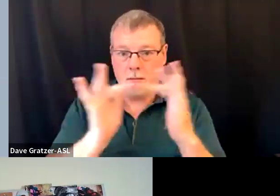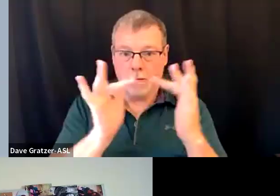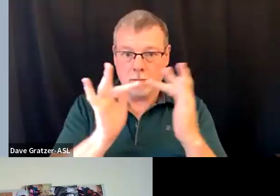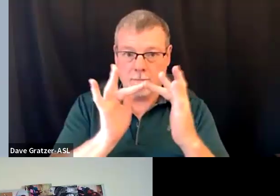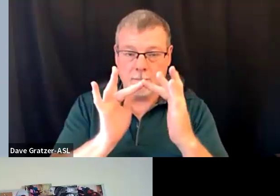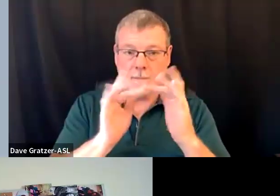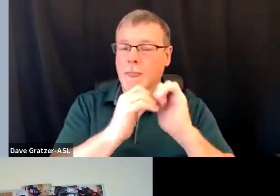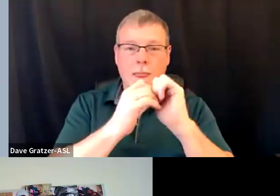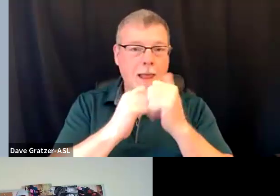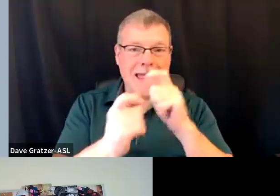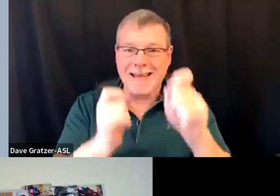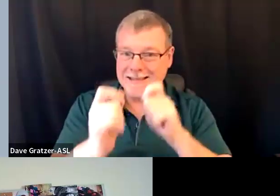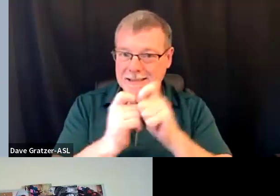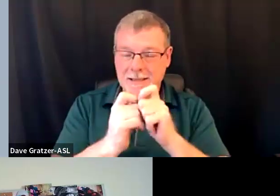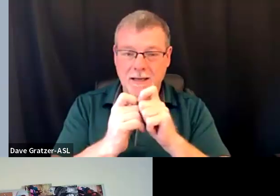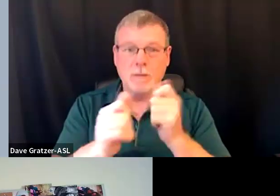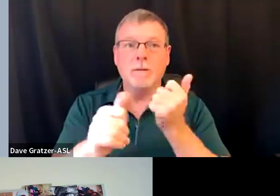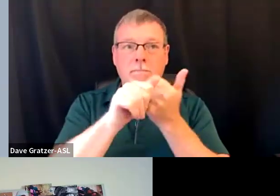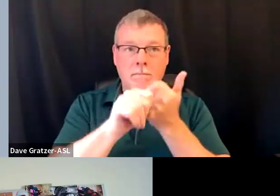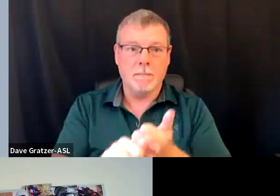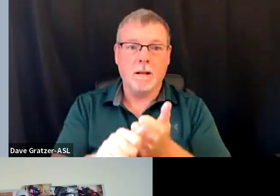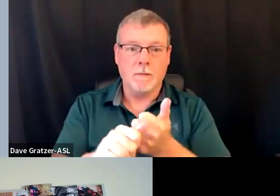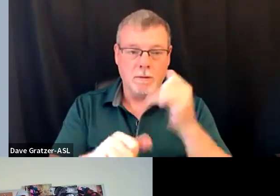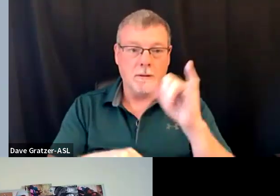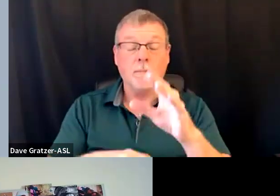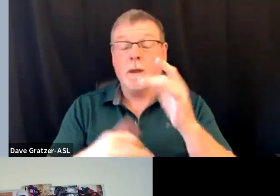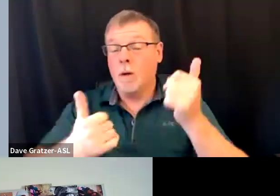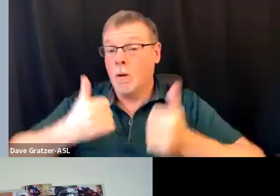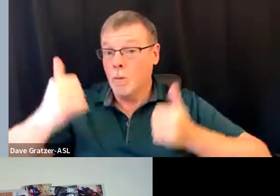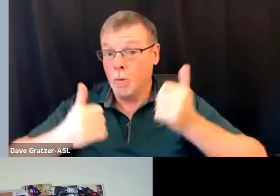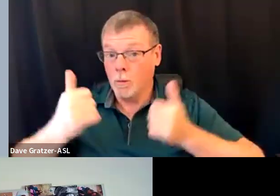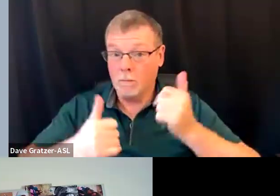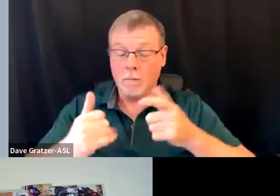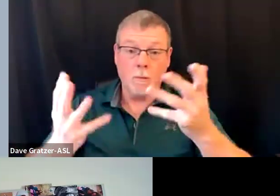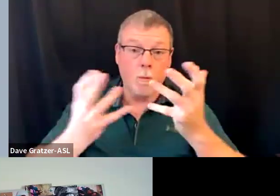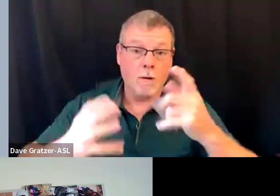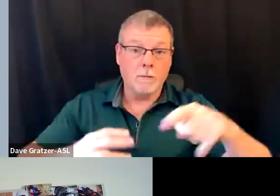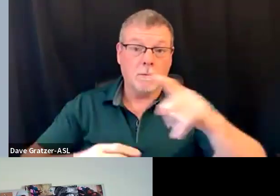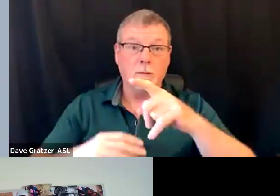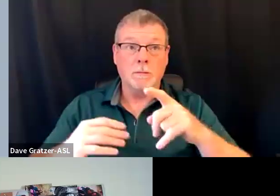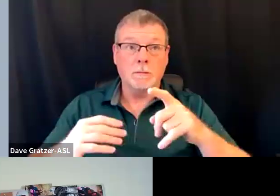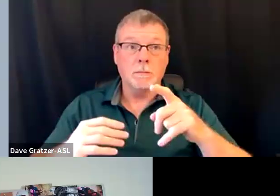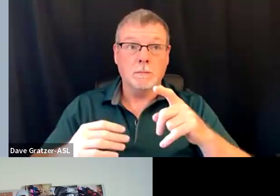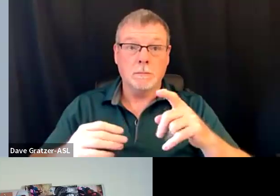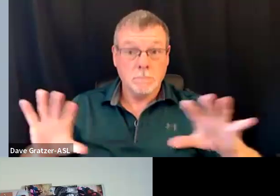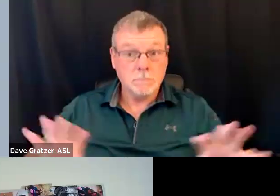how exactly they want you to follow through with that, whether they want you to proactively enroll someone